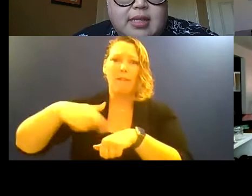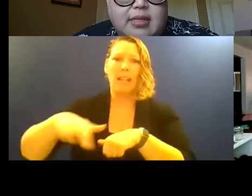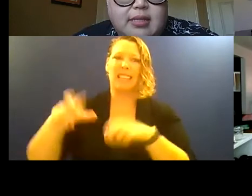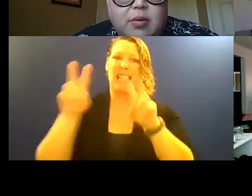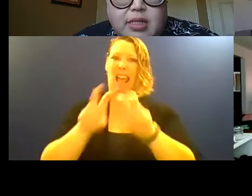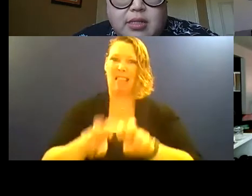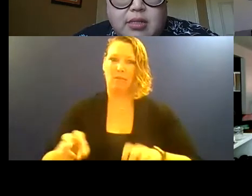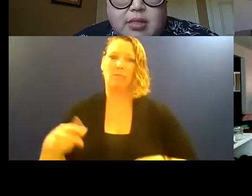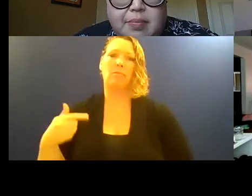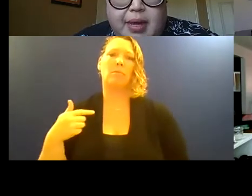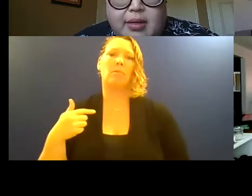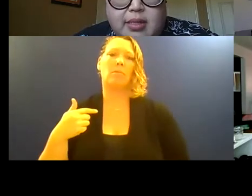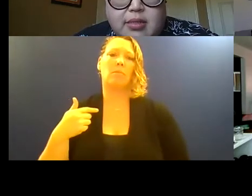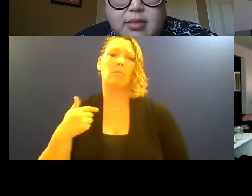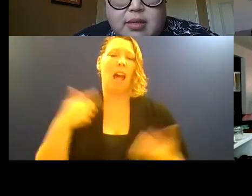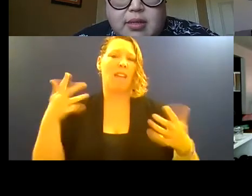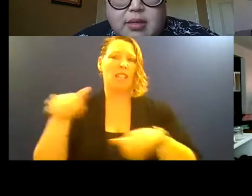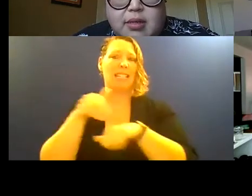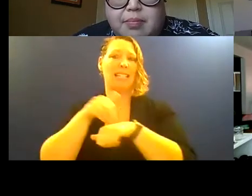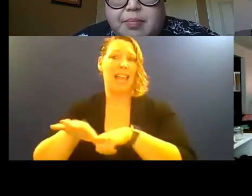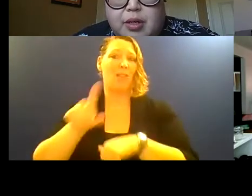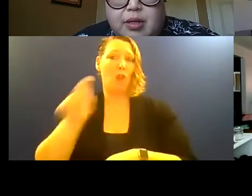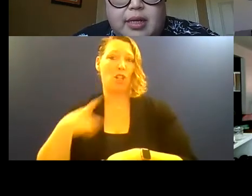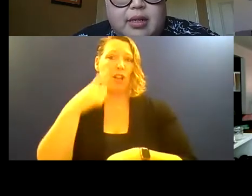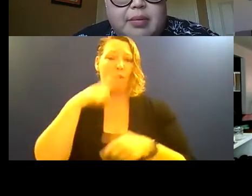And I had sent questions to the panelists.